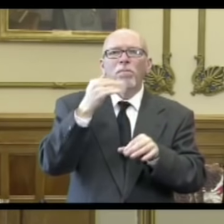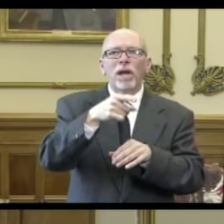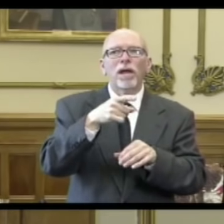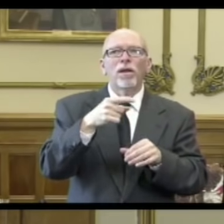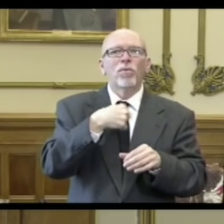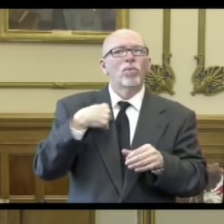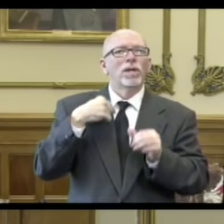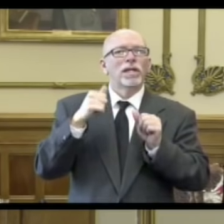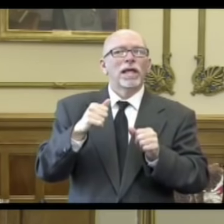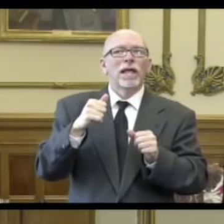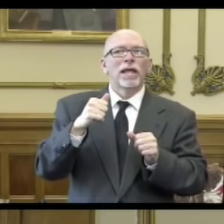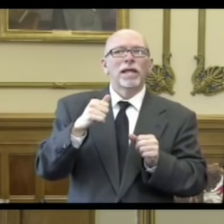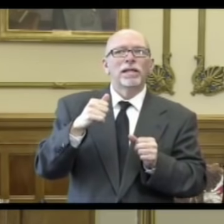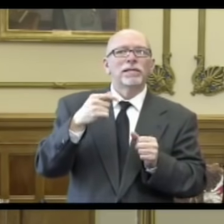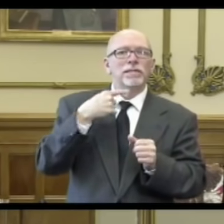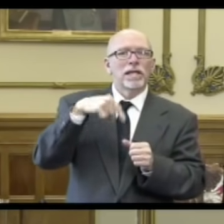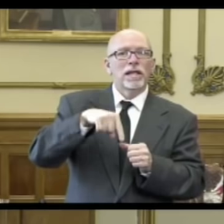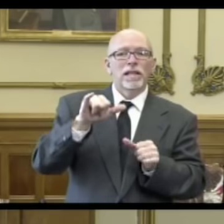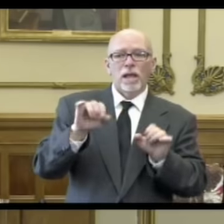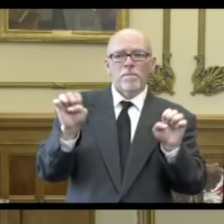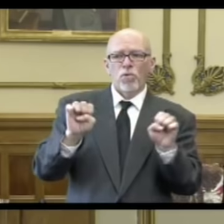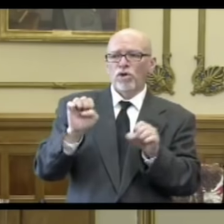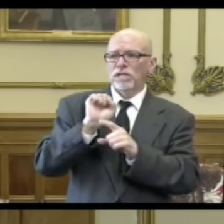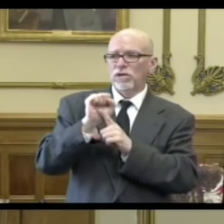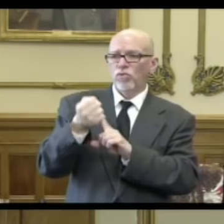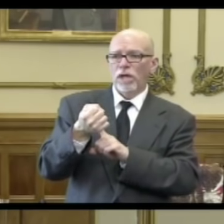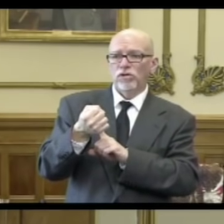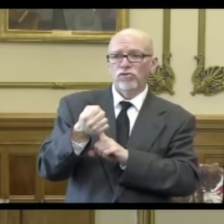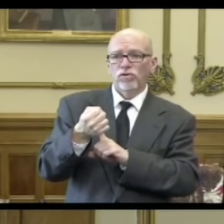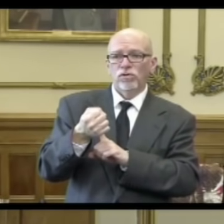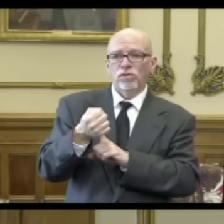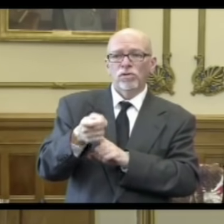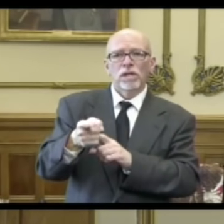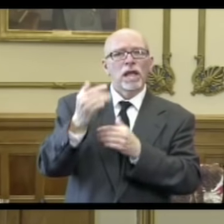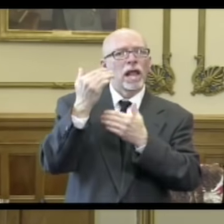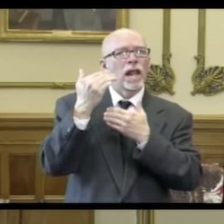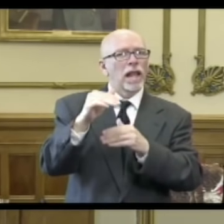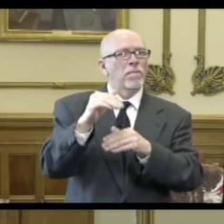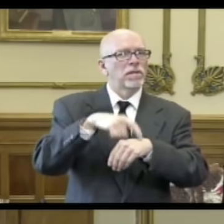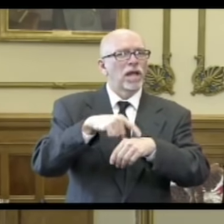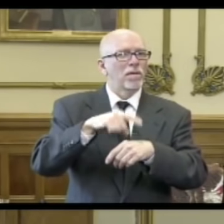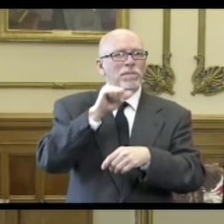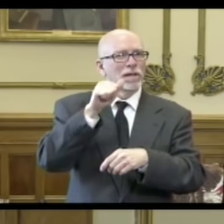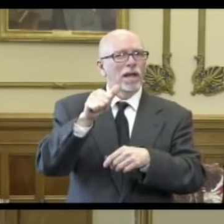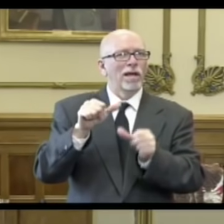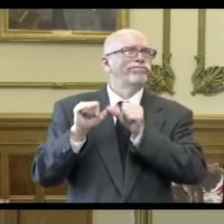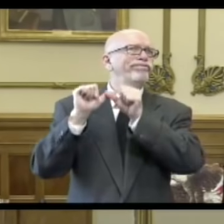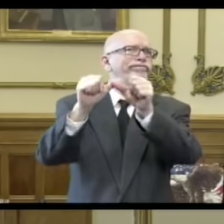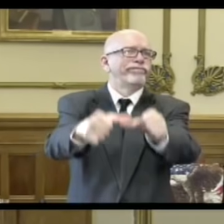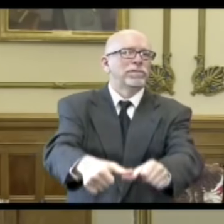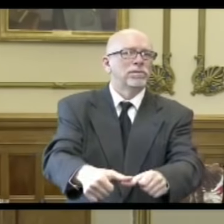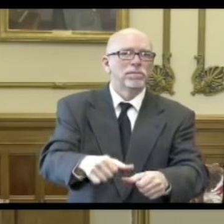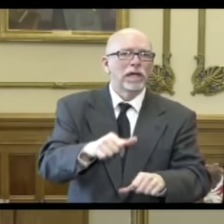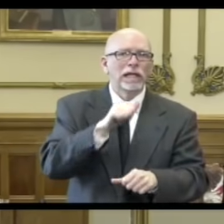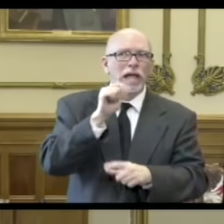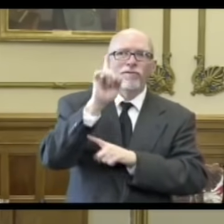IMPORTANT. HE CAN RENEW THAT AS HE HAS DONE ONCE ALREADY. BUT THAT'S IMPORTANT BECAUSE